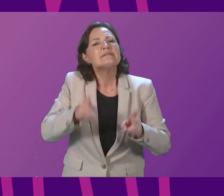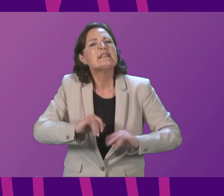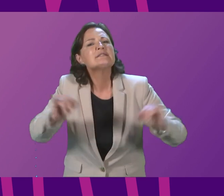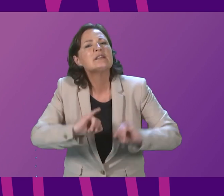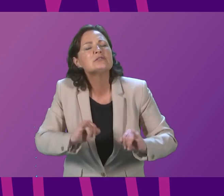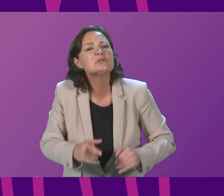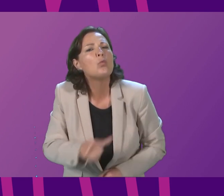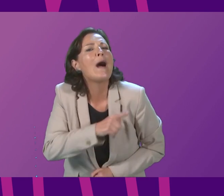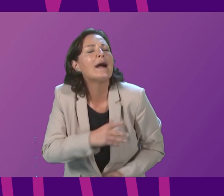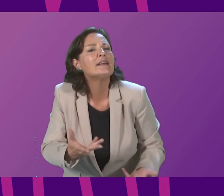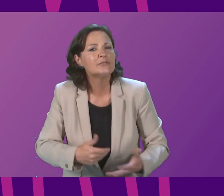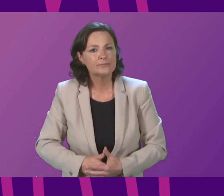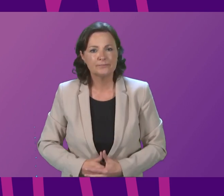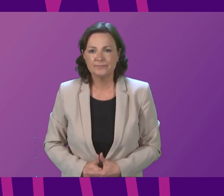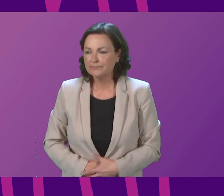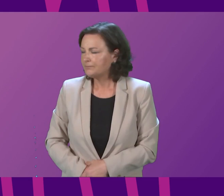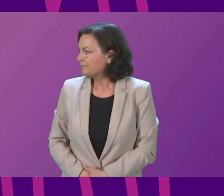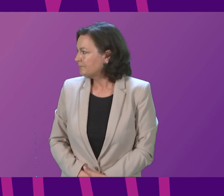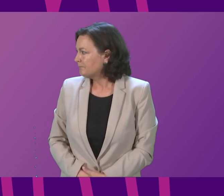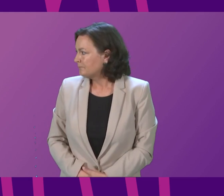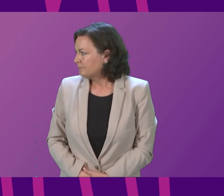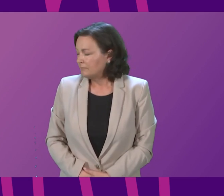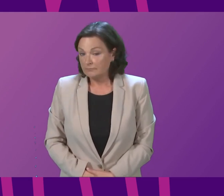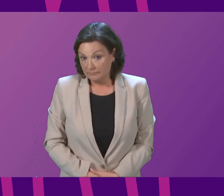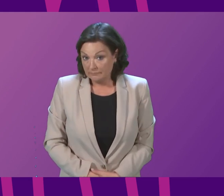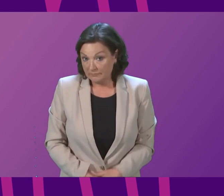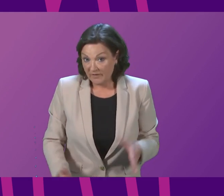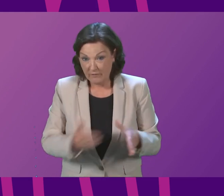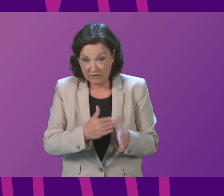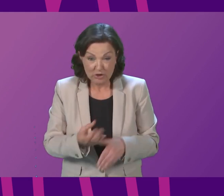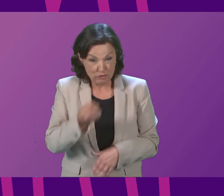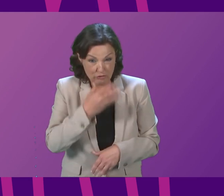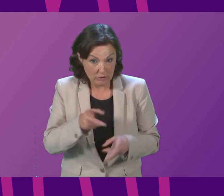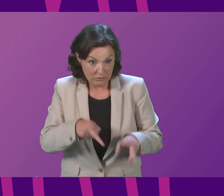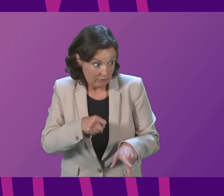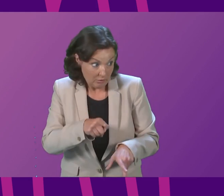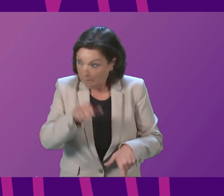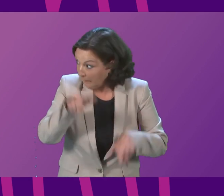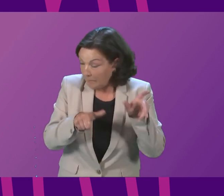On drug deaths, I have said—and people who have been listening to earlier First Minister’s